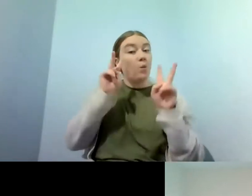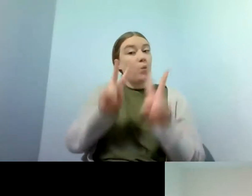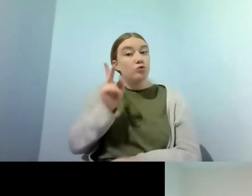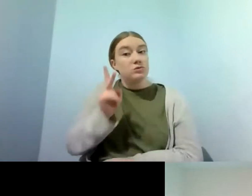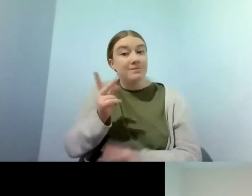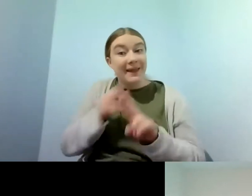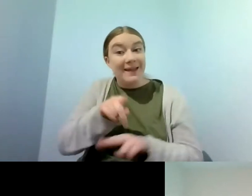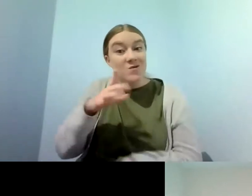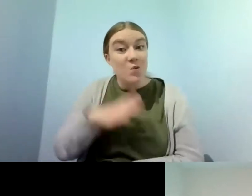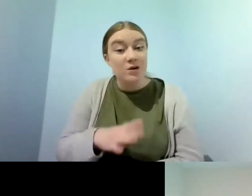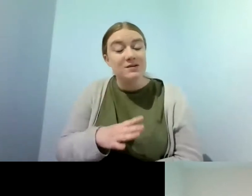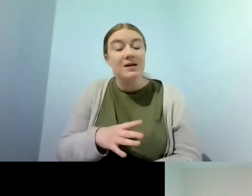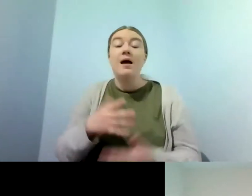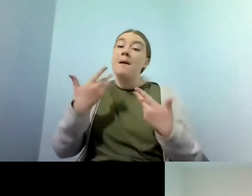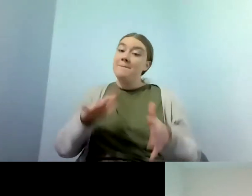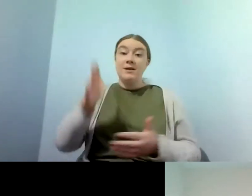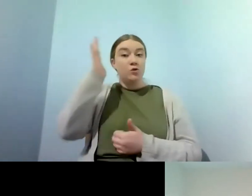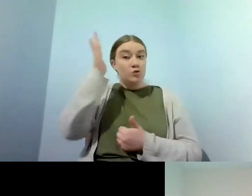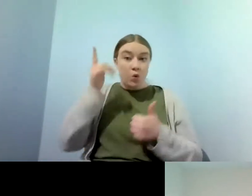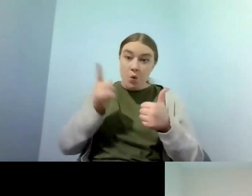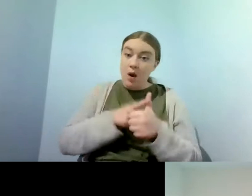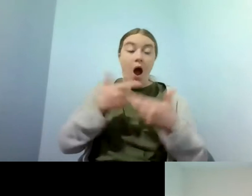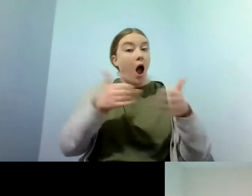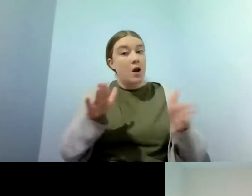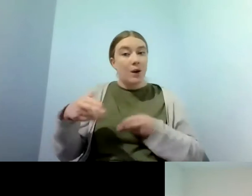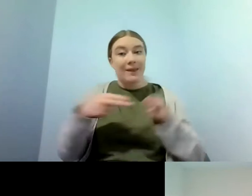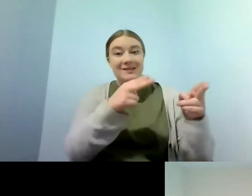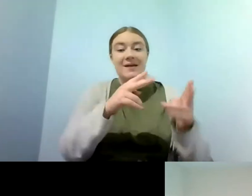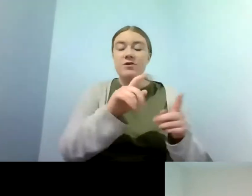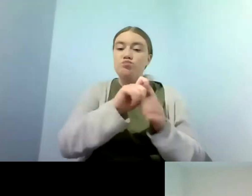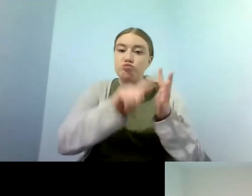like to there were talks all about the unlocking severn project if you want to know more about us